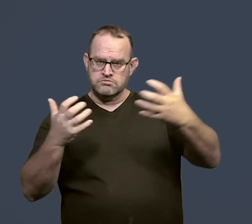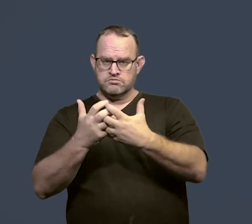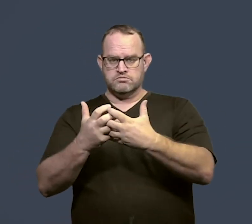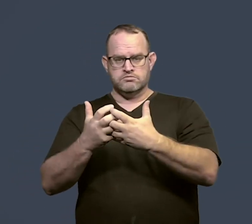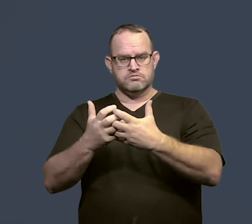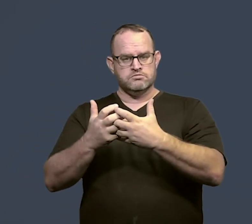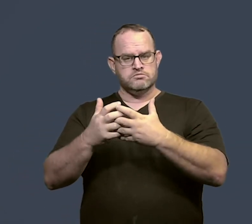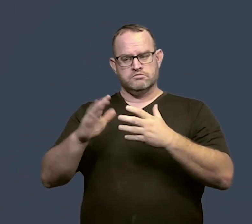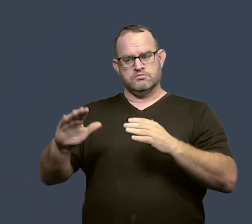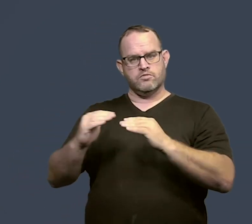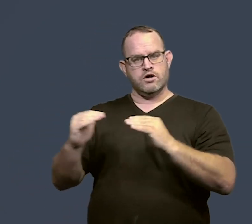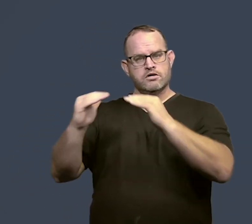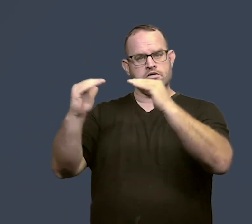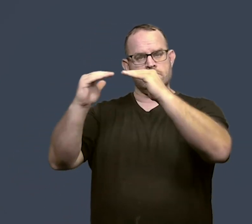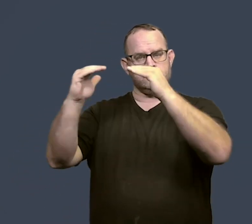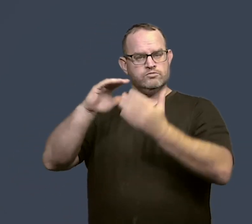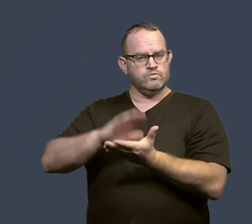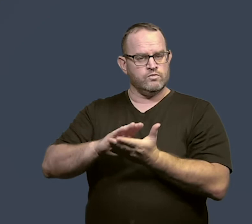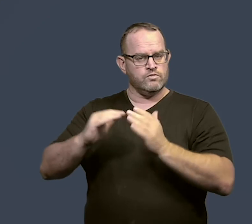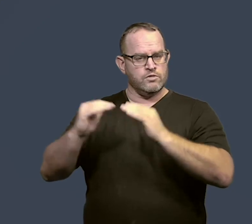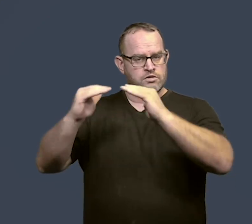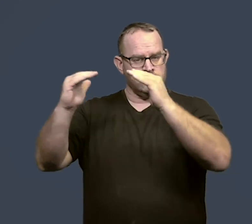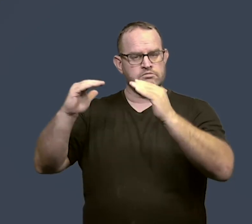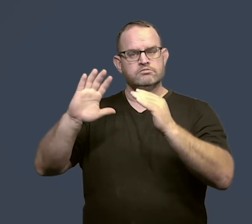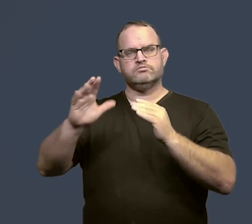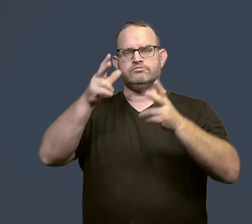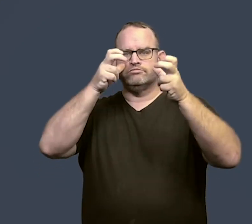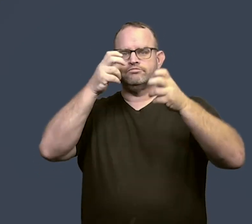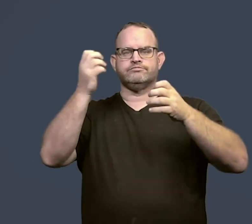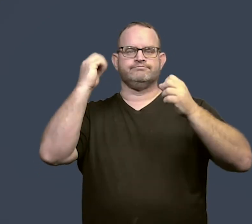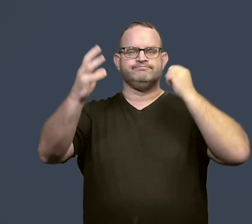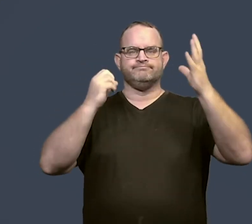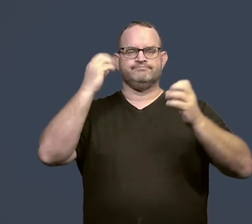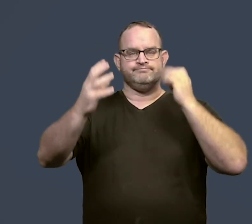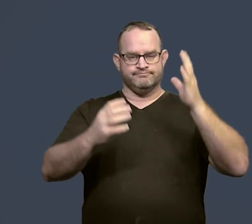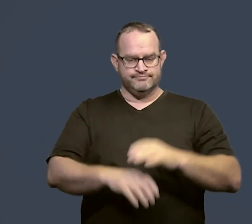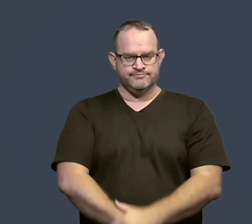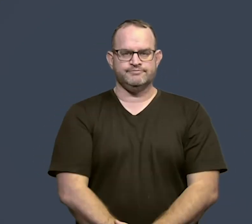as well as print language grade leveling.